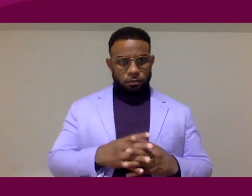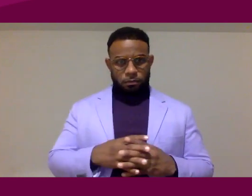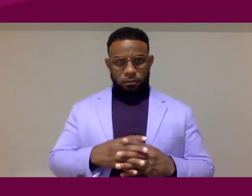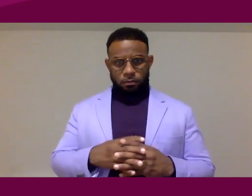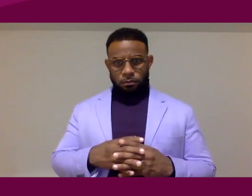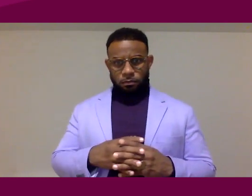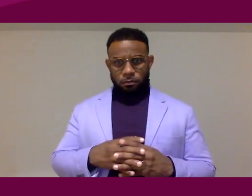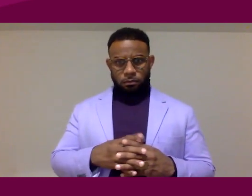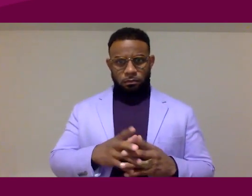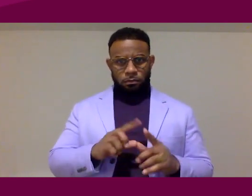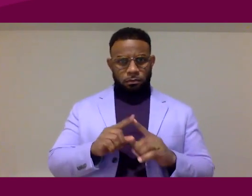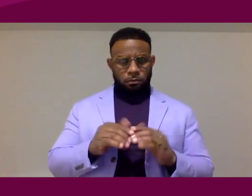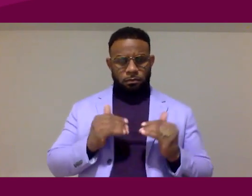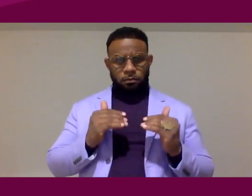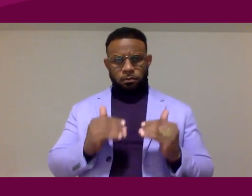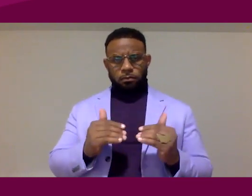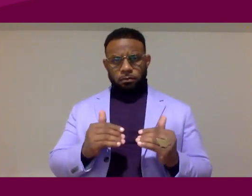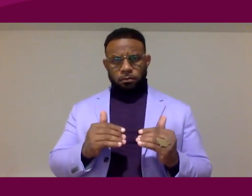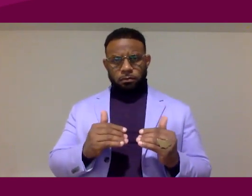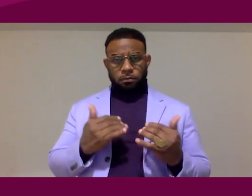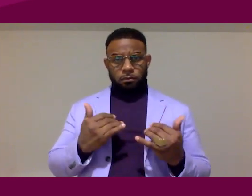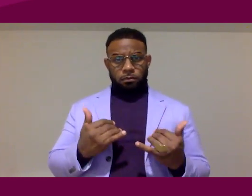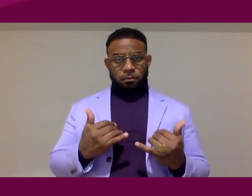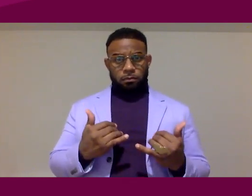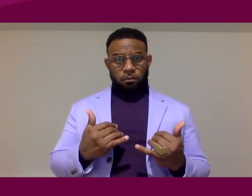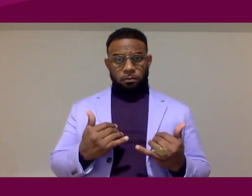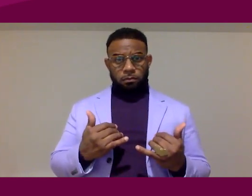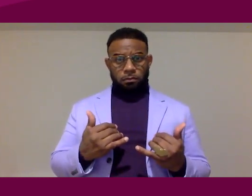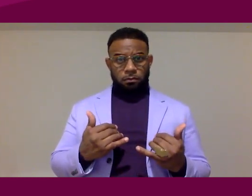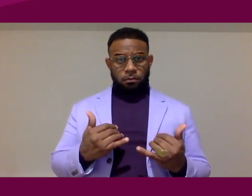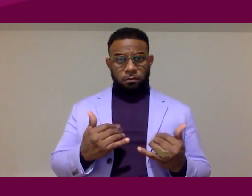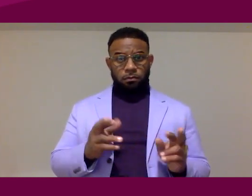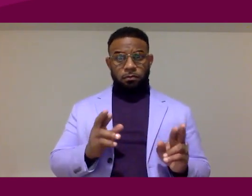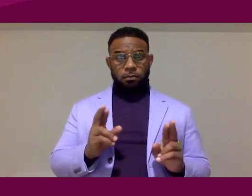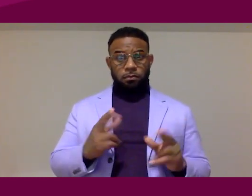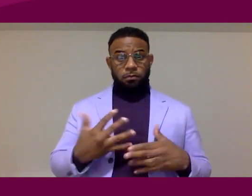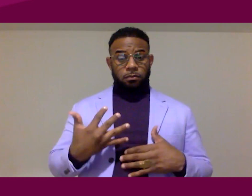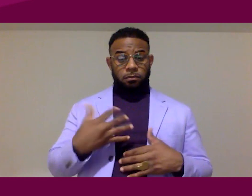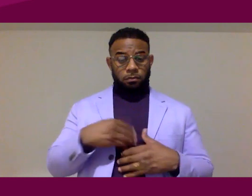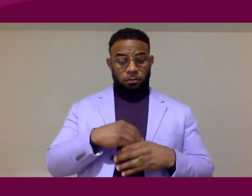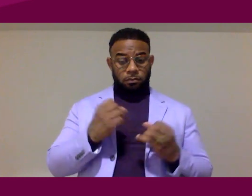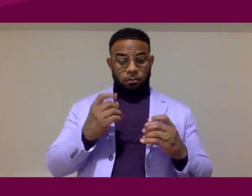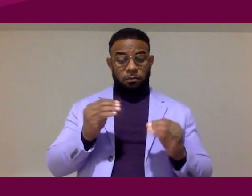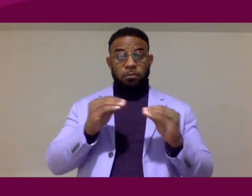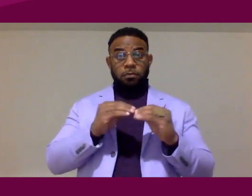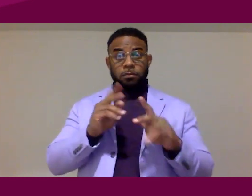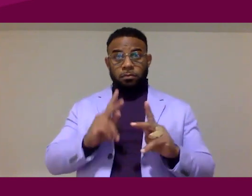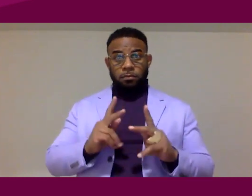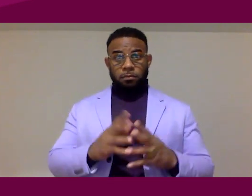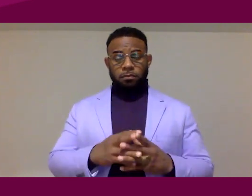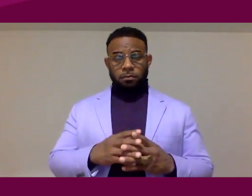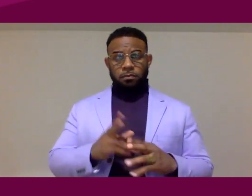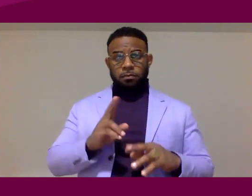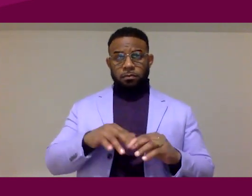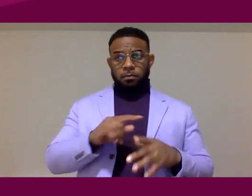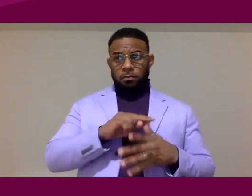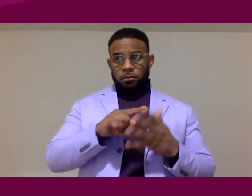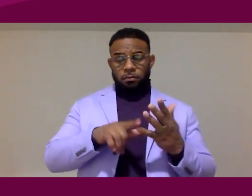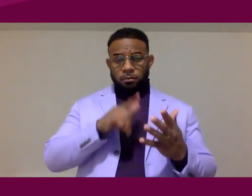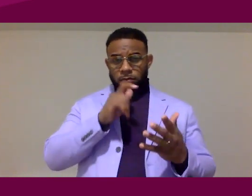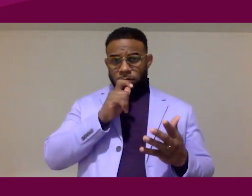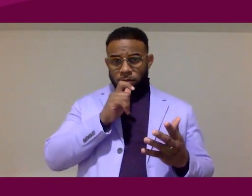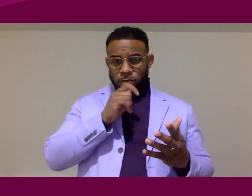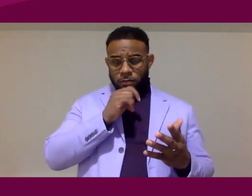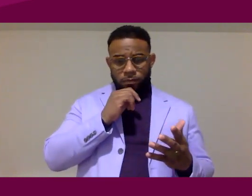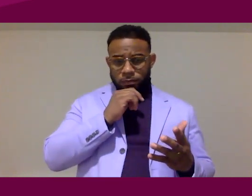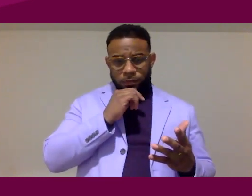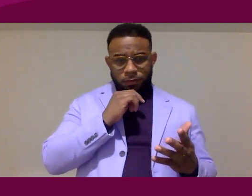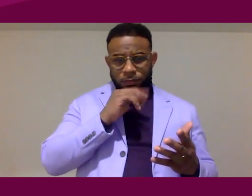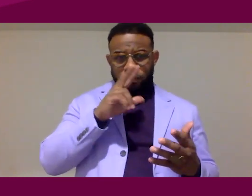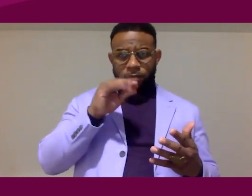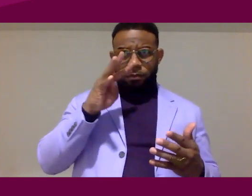as the movement now readily includes many more people than those who 30 or 40 years